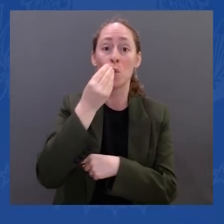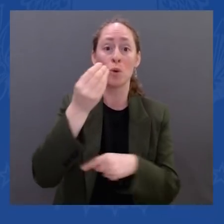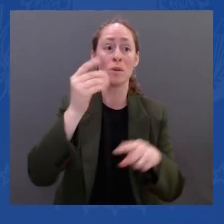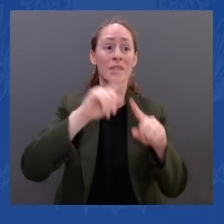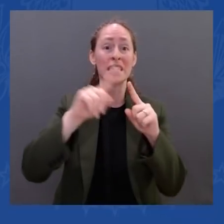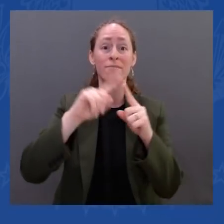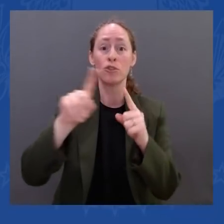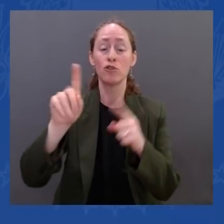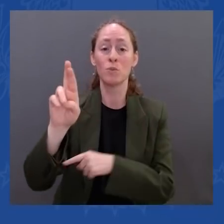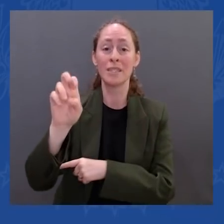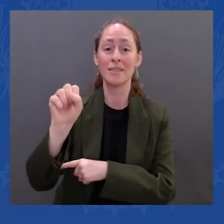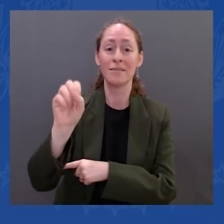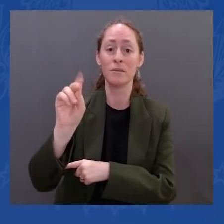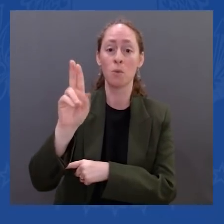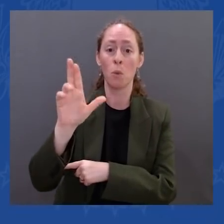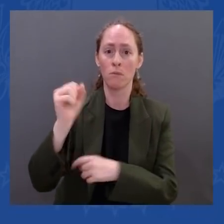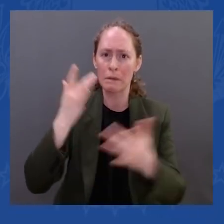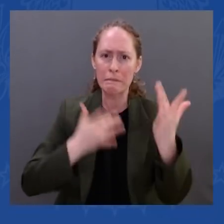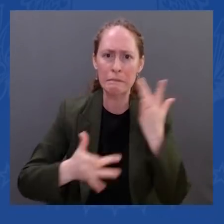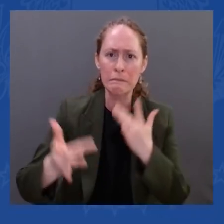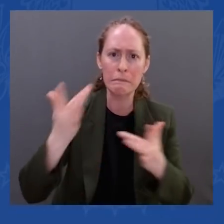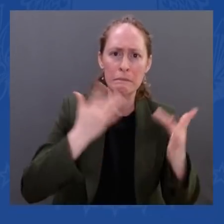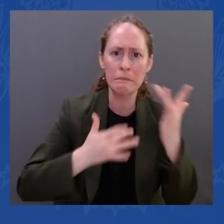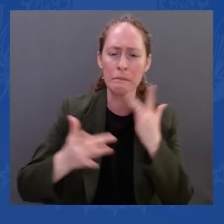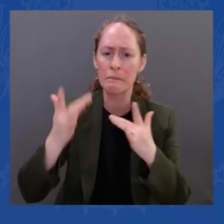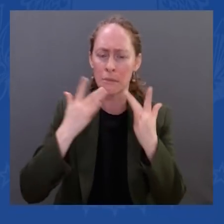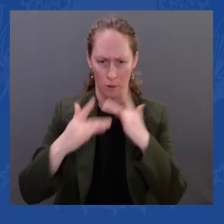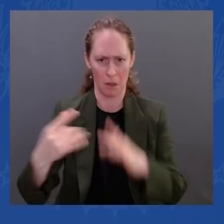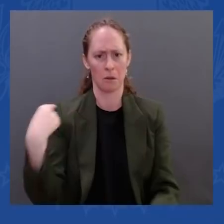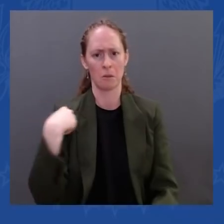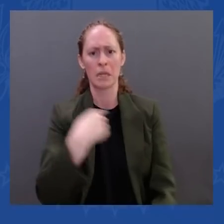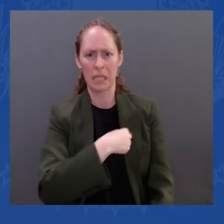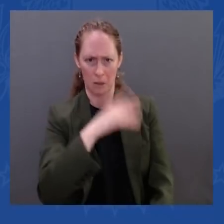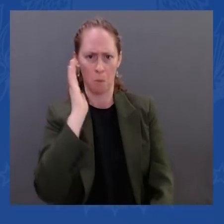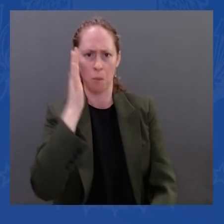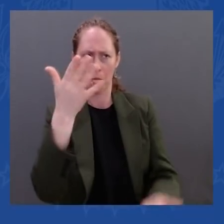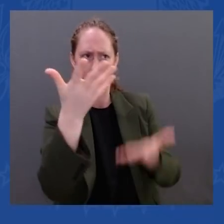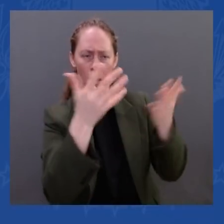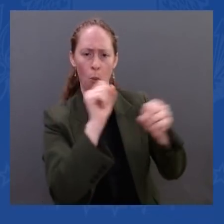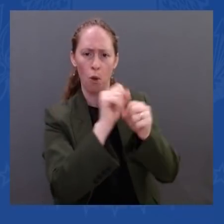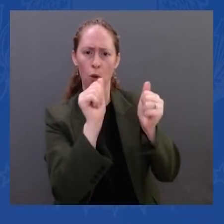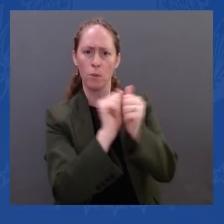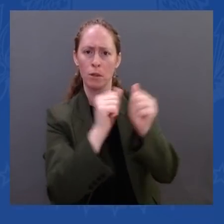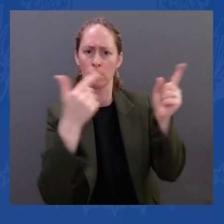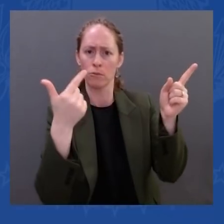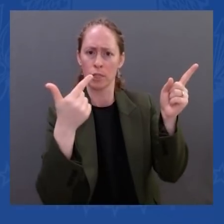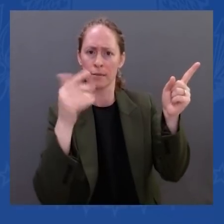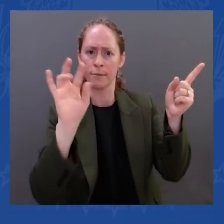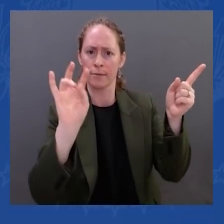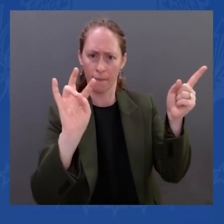with the G7 and likeminded nations, as well as with international organizations.